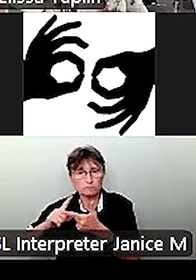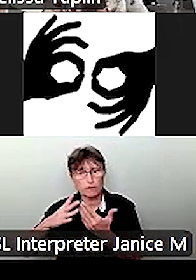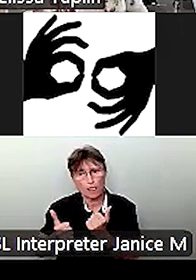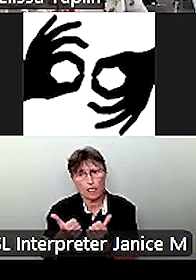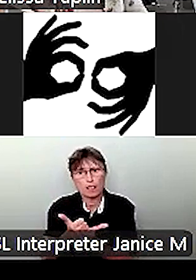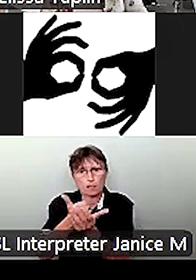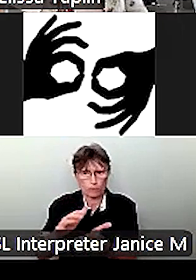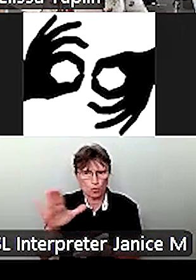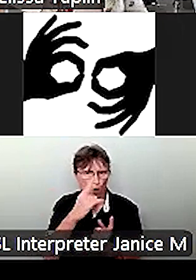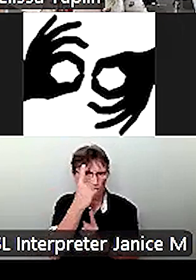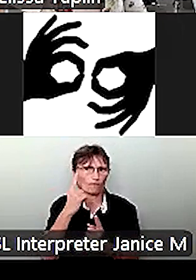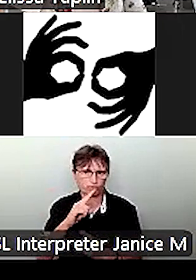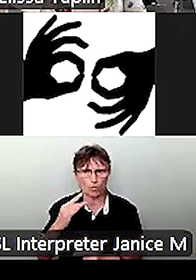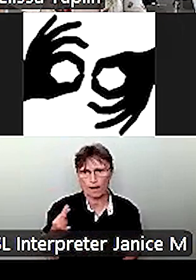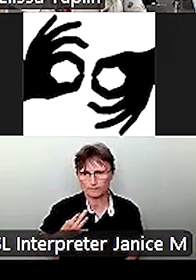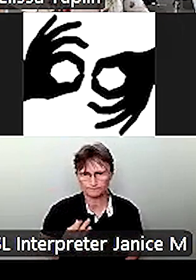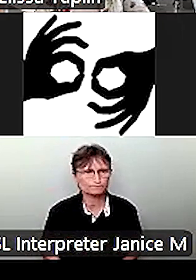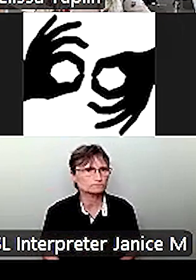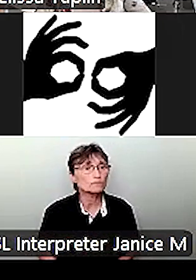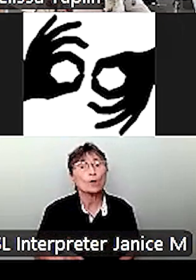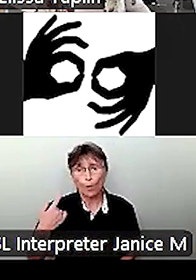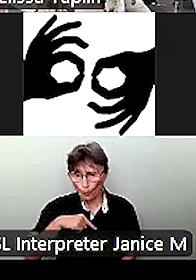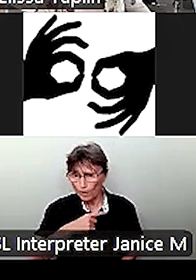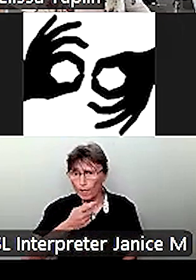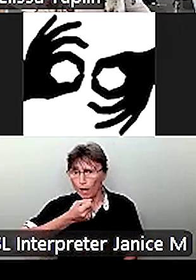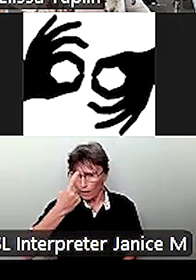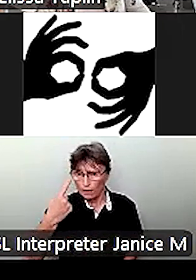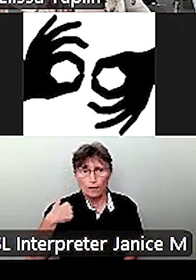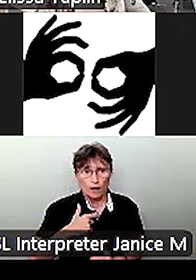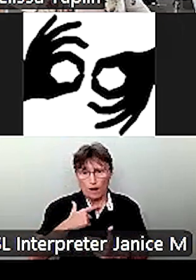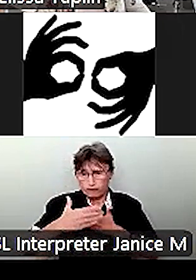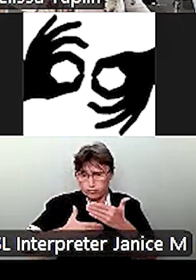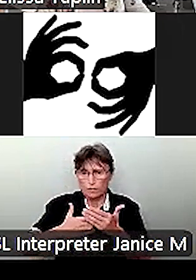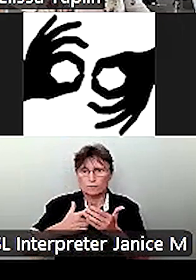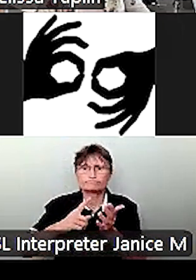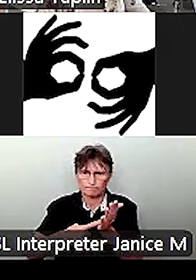Further to that, we understand that our programs and processes create barriers to access for many